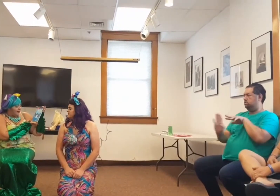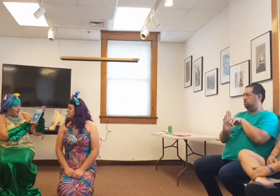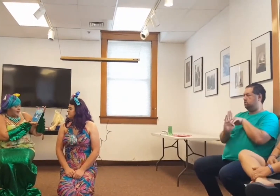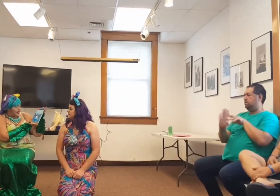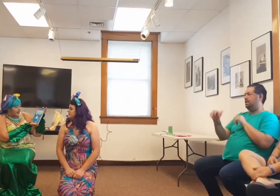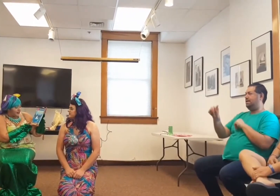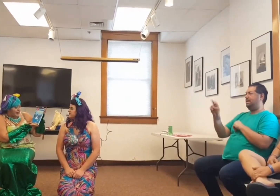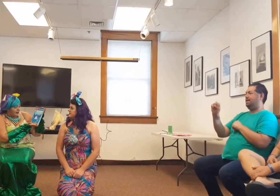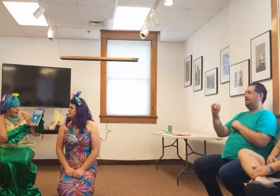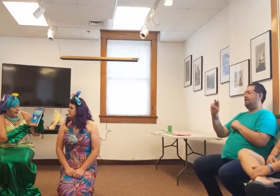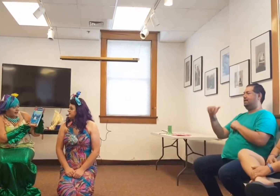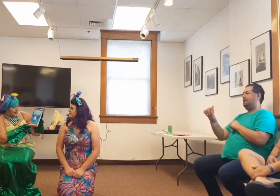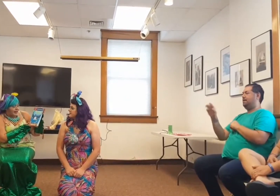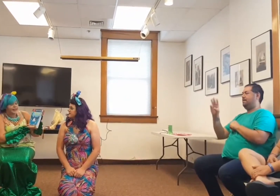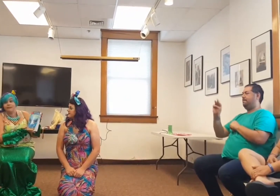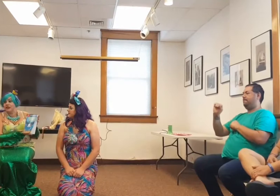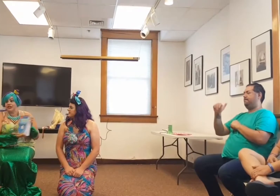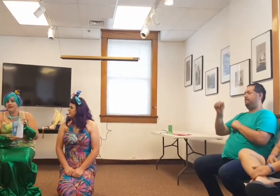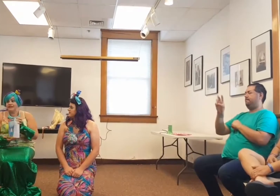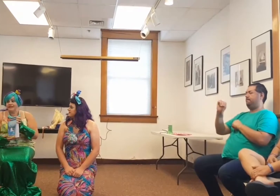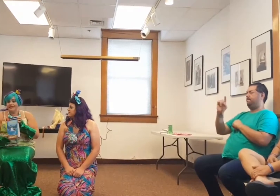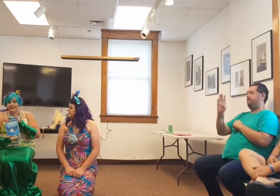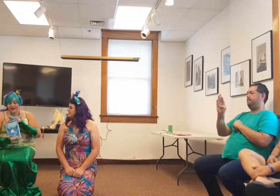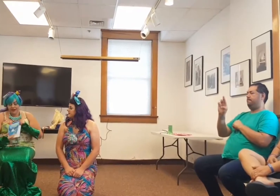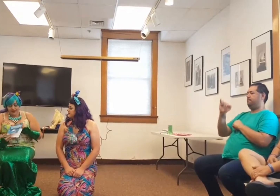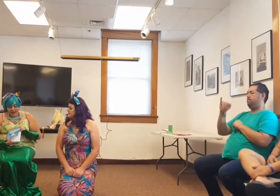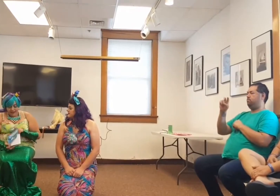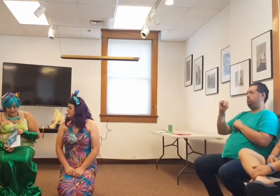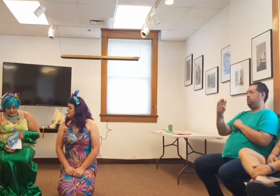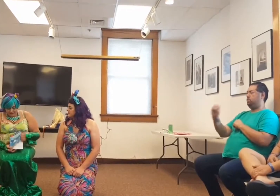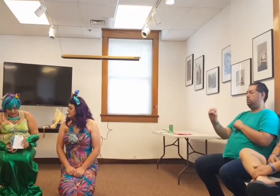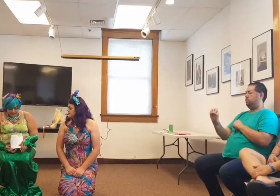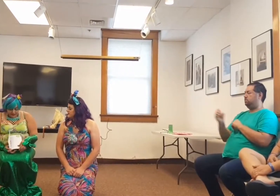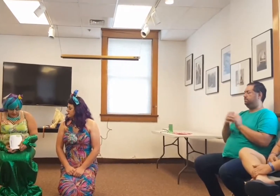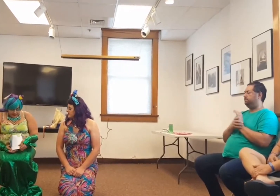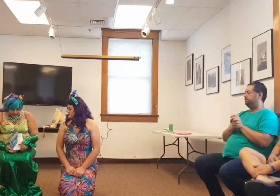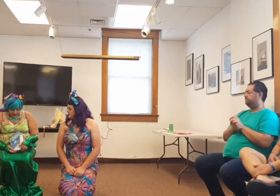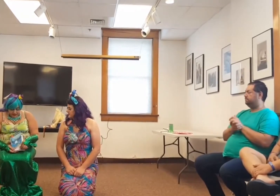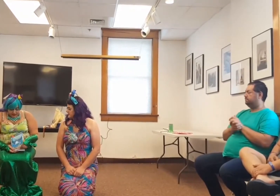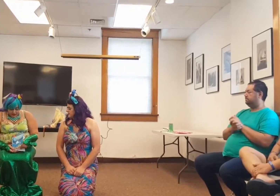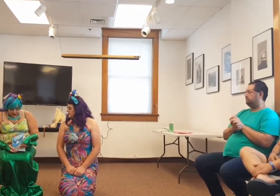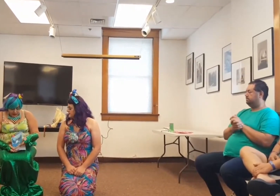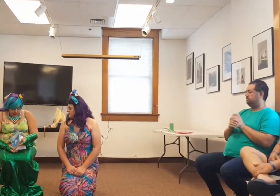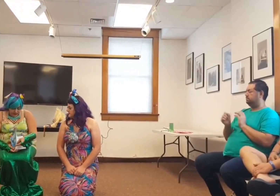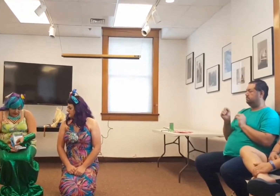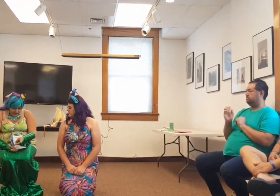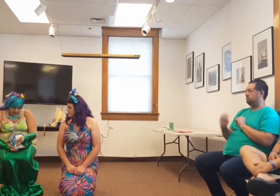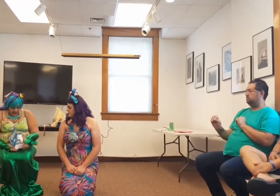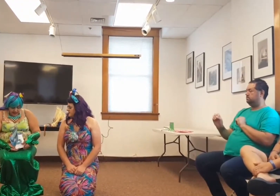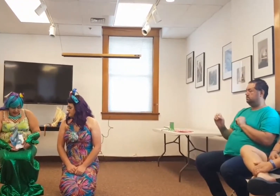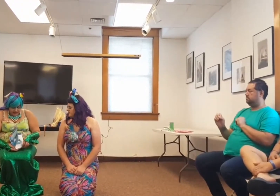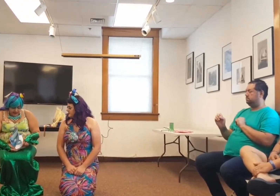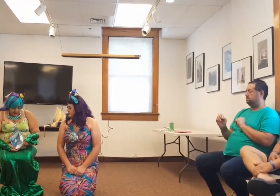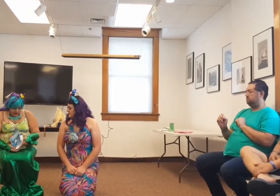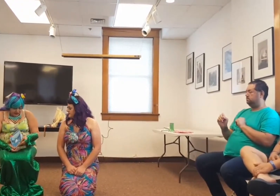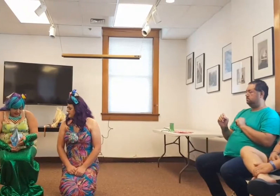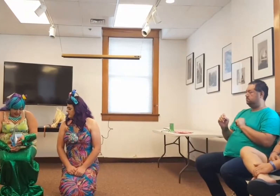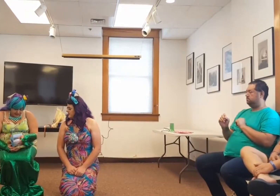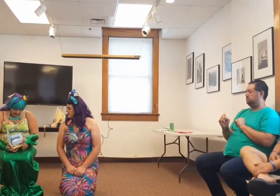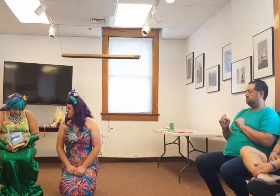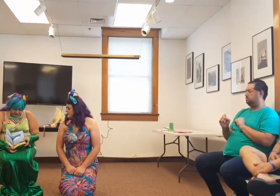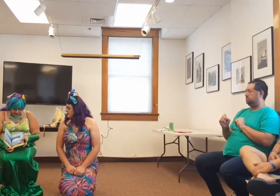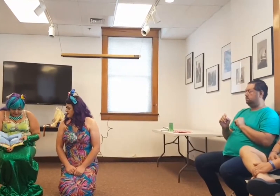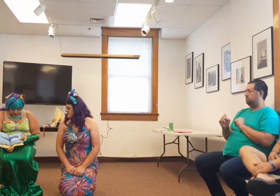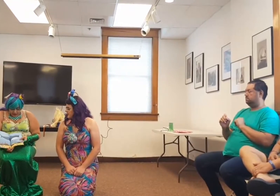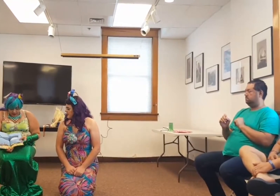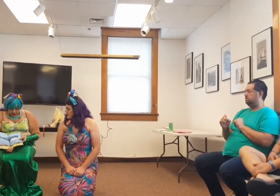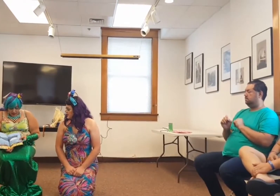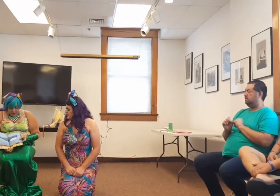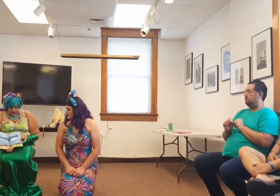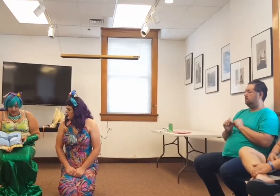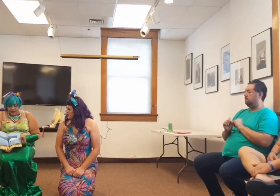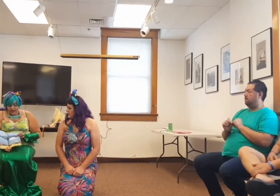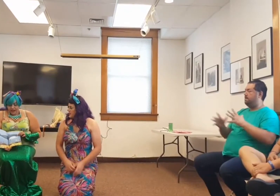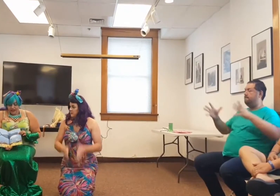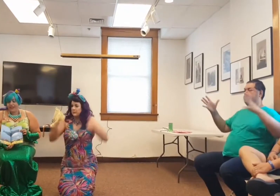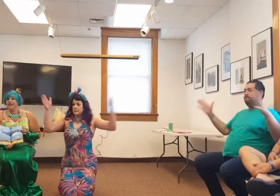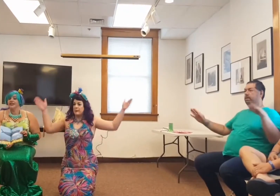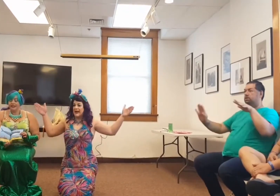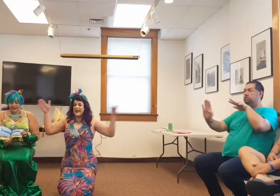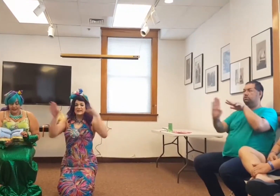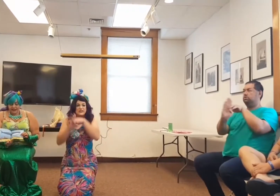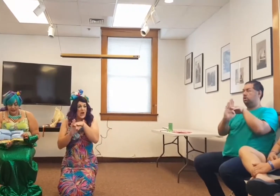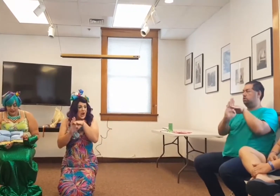It's illustrated by Tim Burdgen. Okay. So let's take an adventure today. Big shark, little shark.